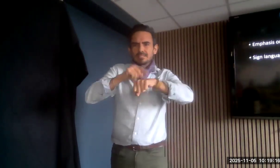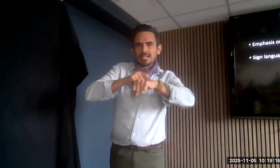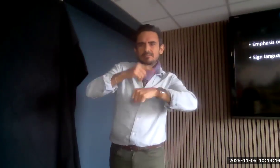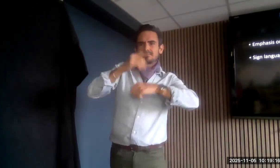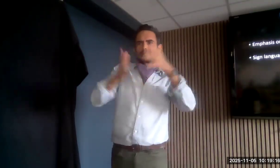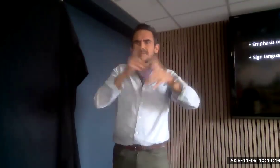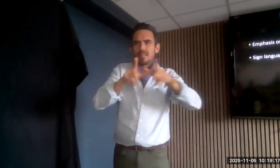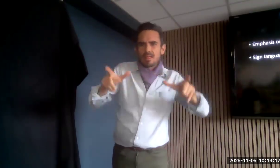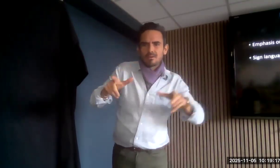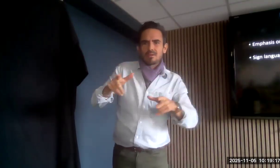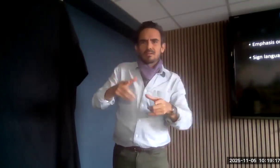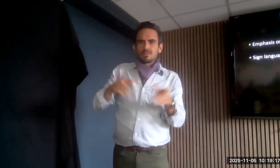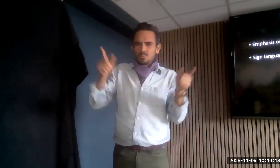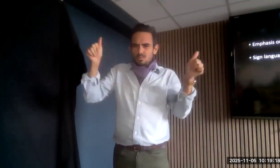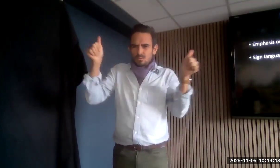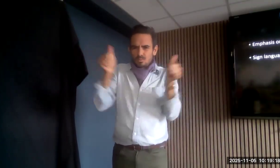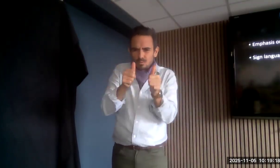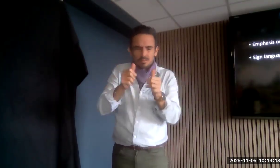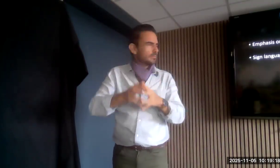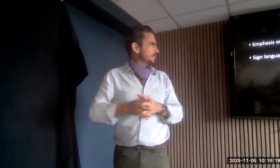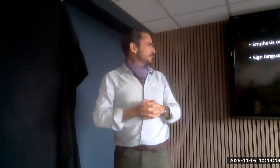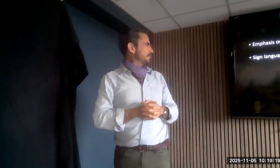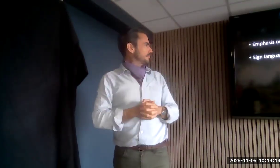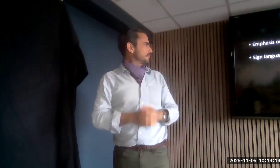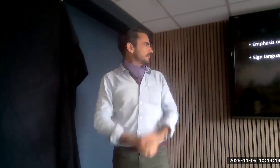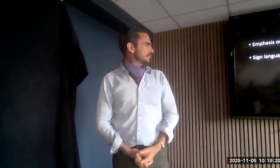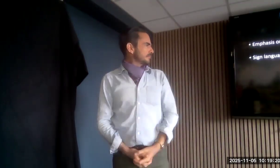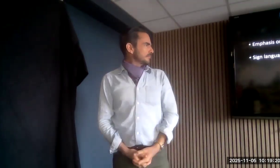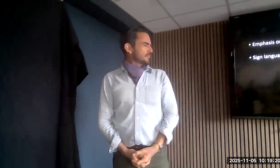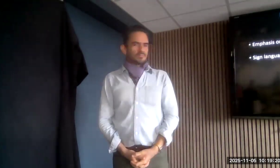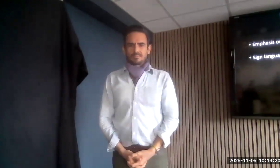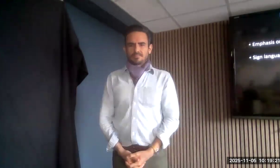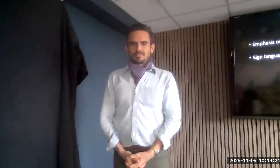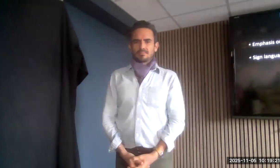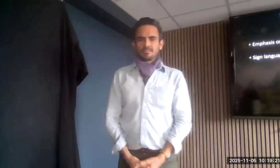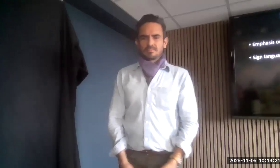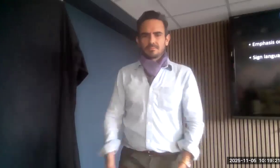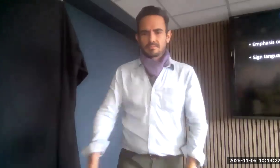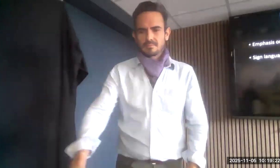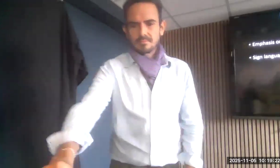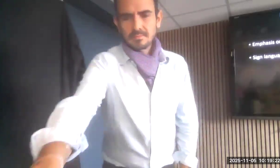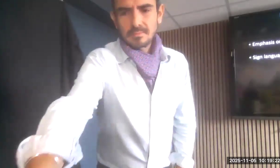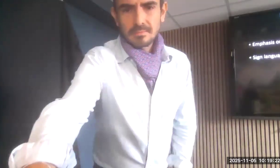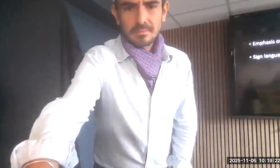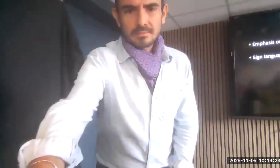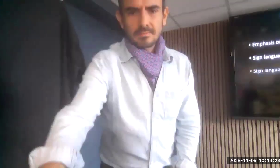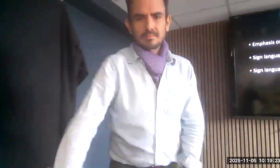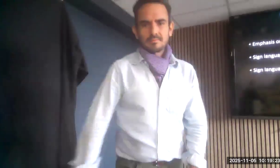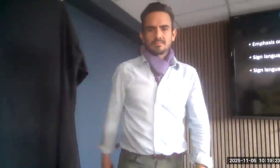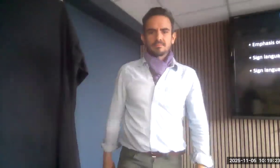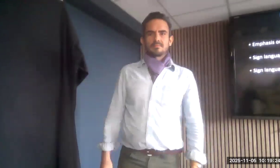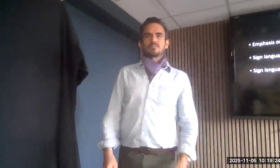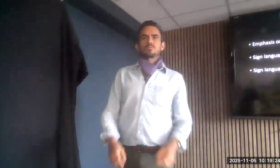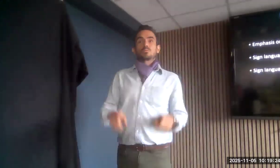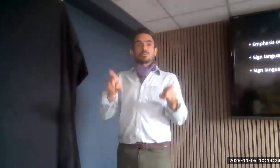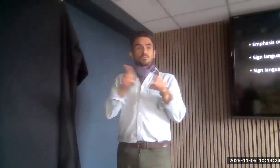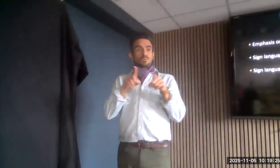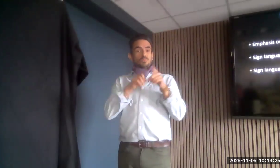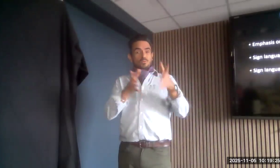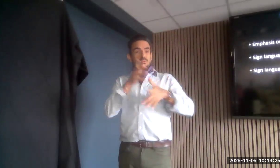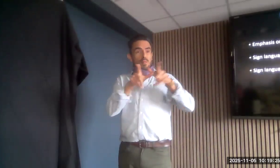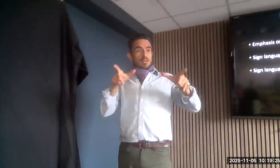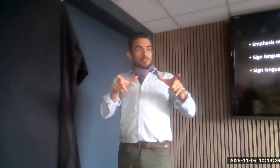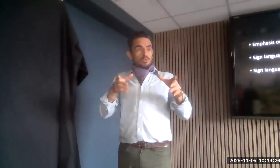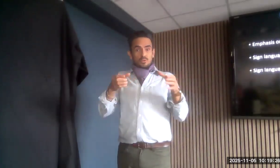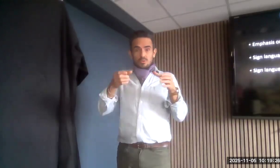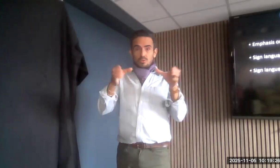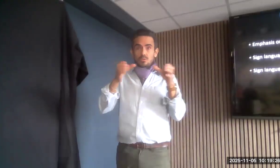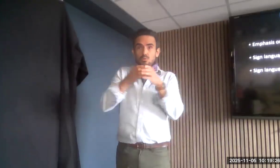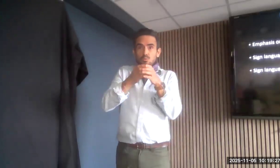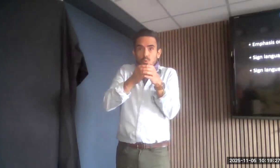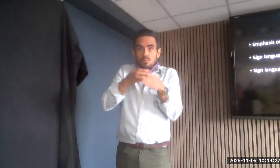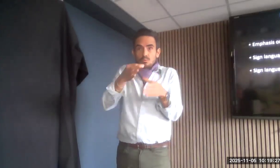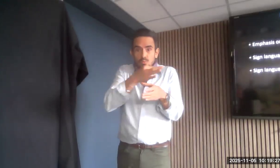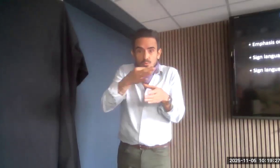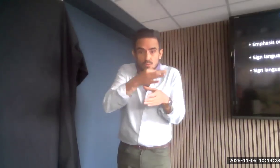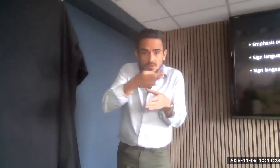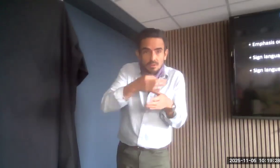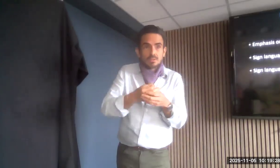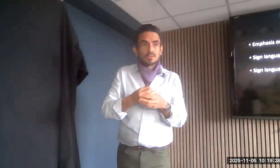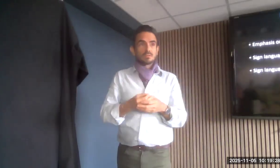And have vastly different timescales so they're much younger languages typically.